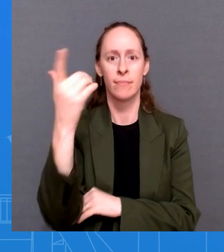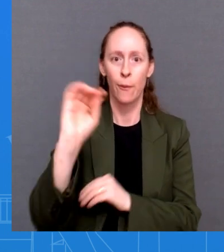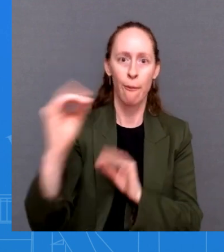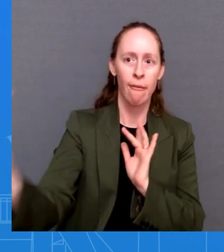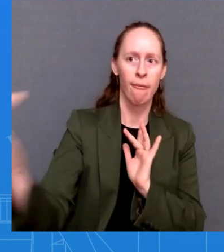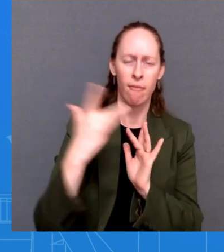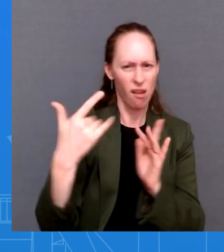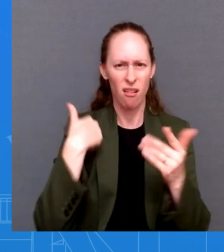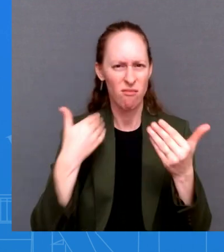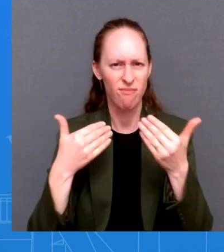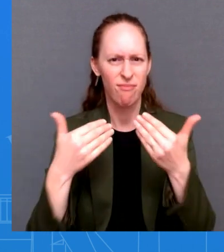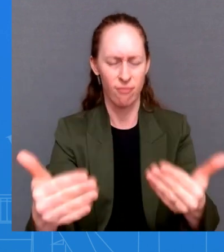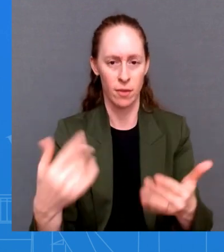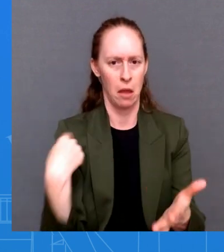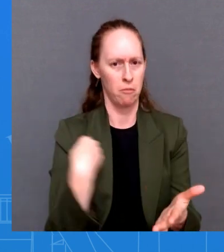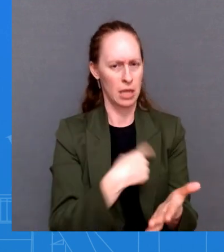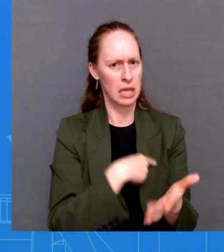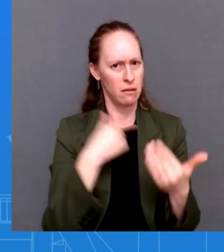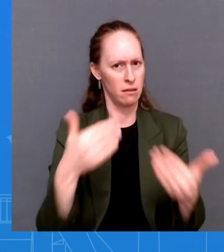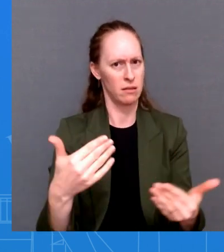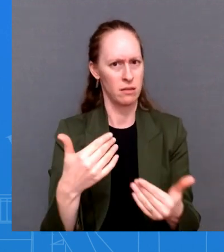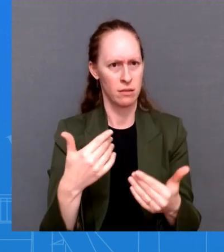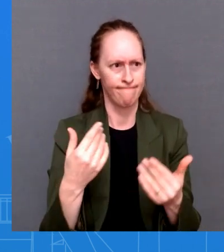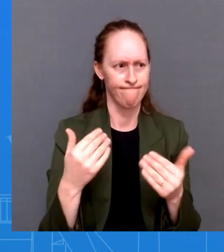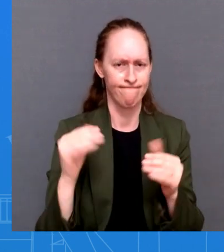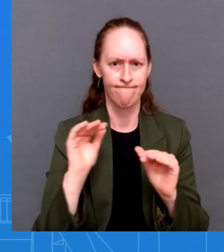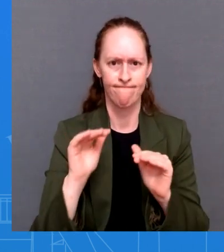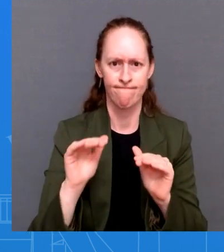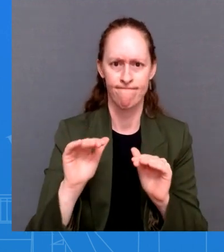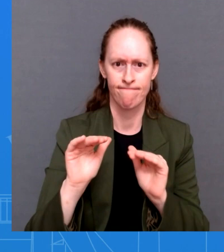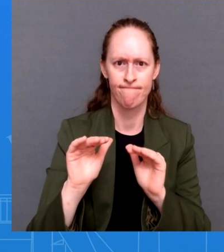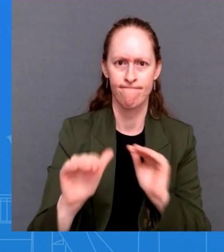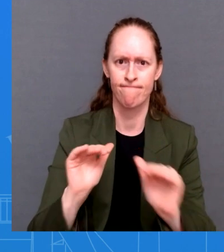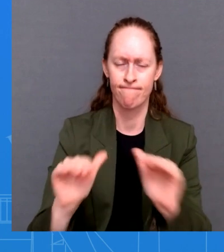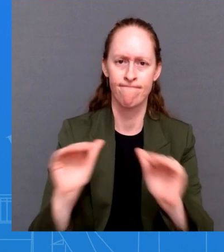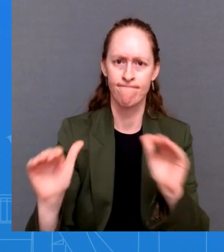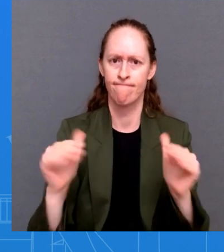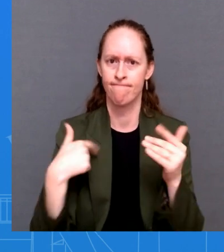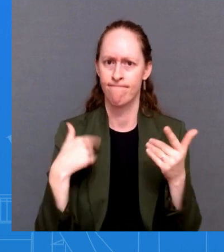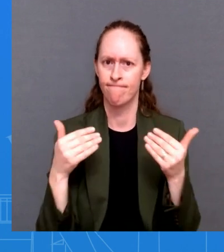One of the things I do want to say is part of the motivation for the pilot projects